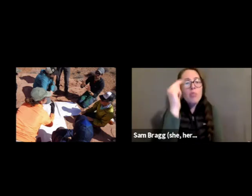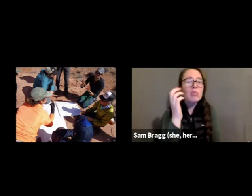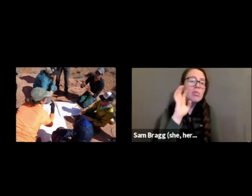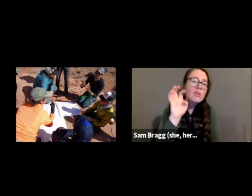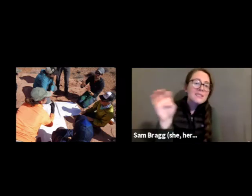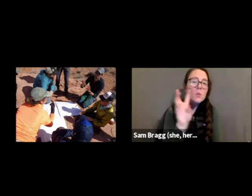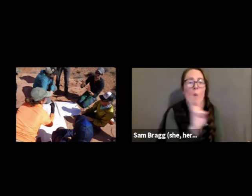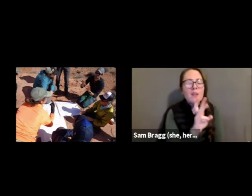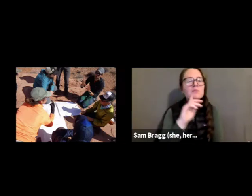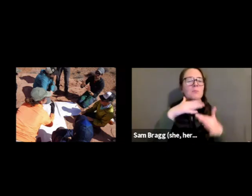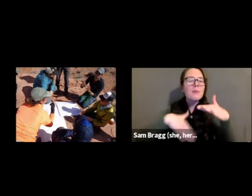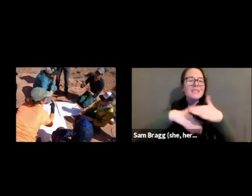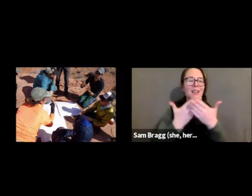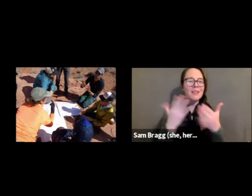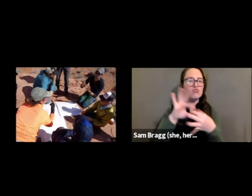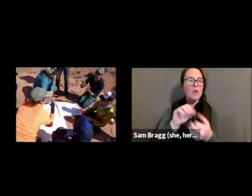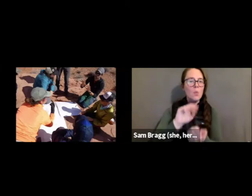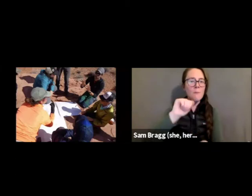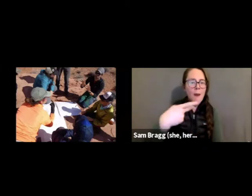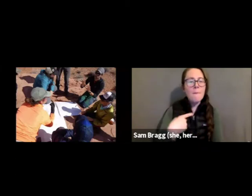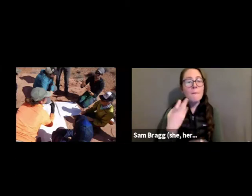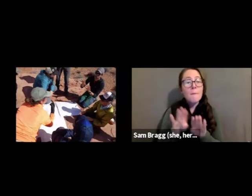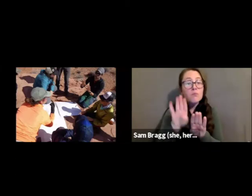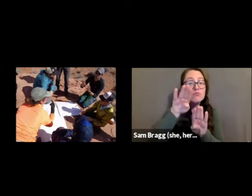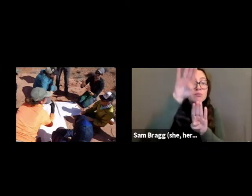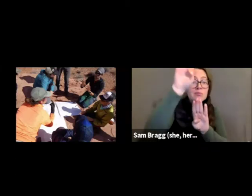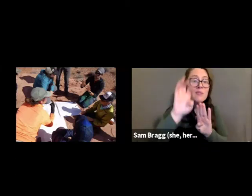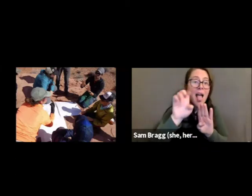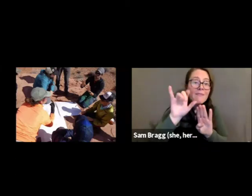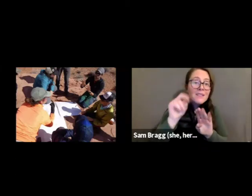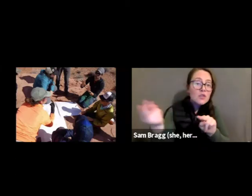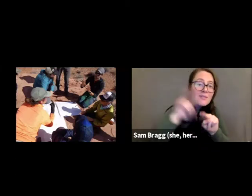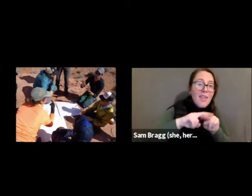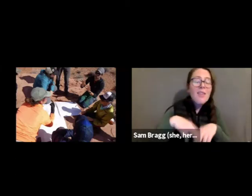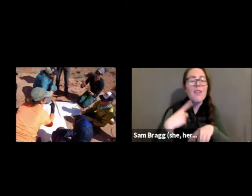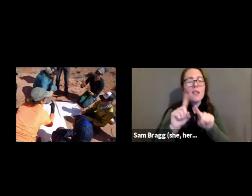about whether south, north, east, or west, those directions and then elevation and what that would